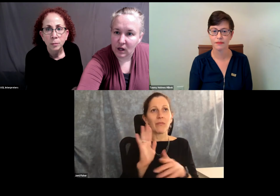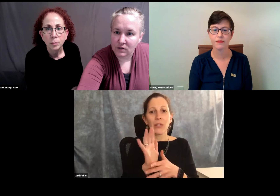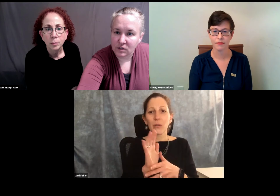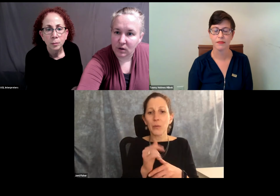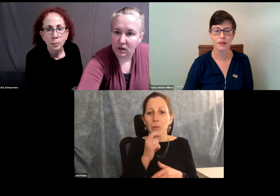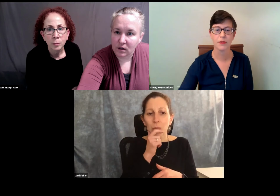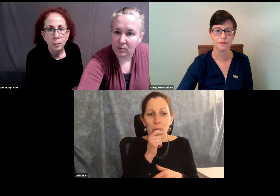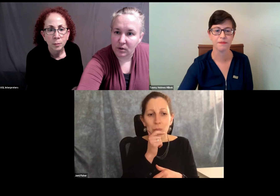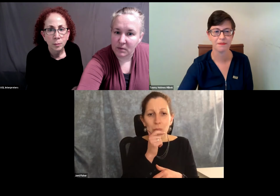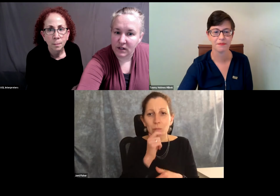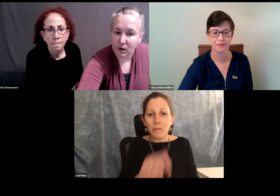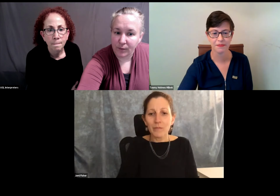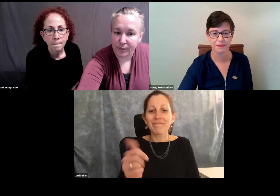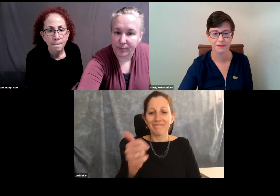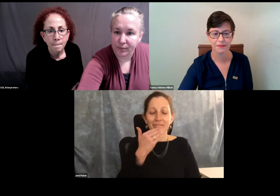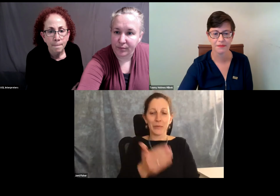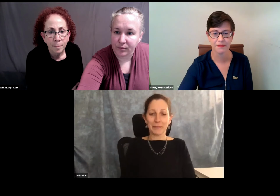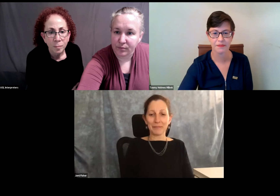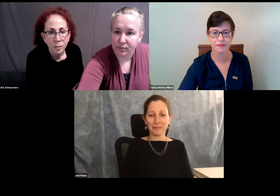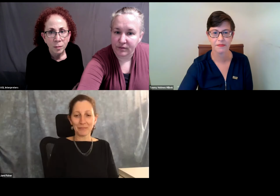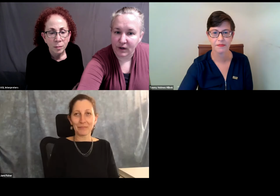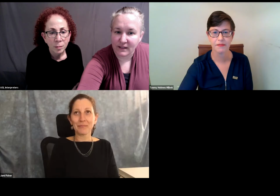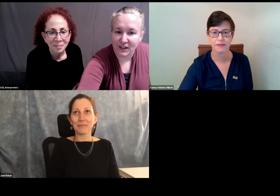Do you want to pull up your video. Great Thank you.